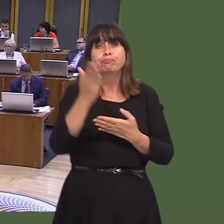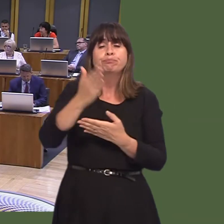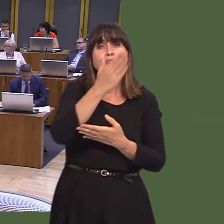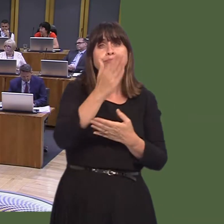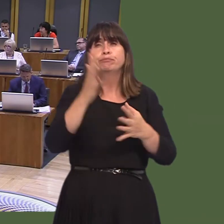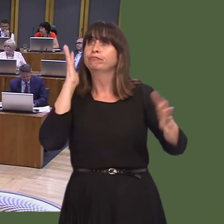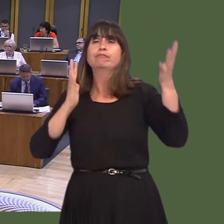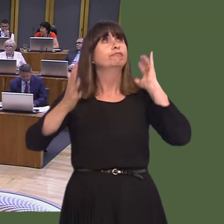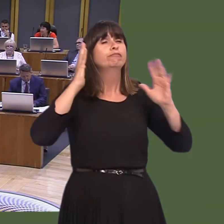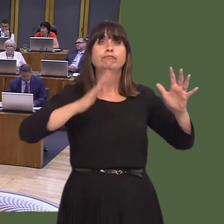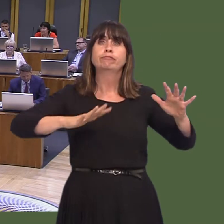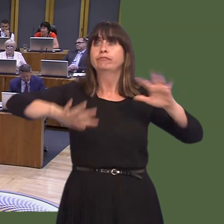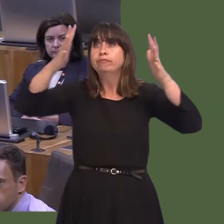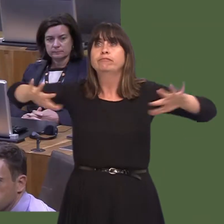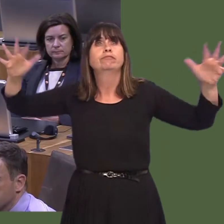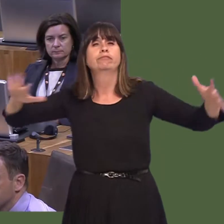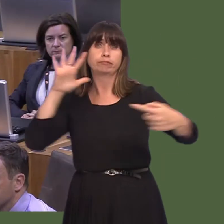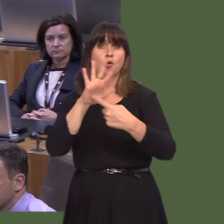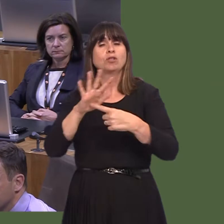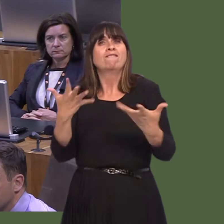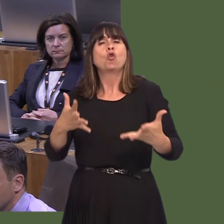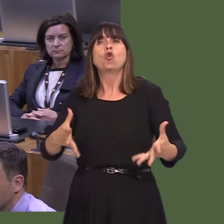That's hugely important in terms of well-being, for example.